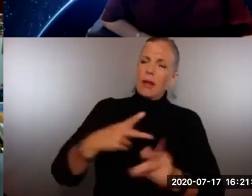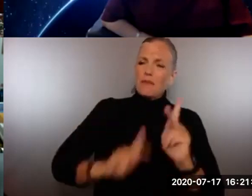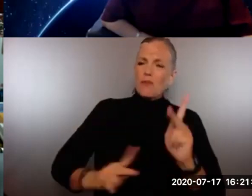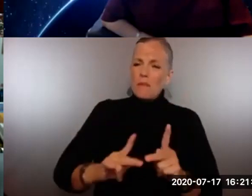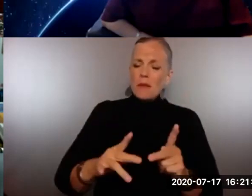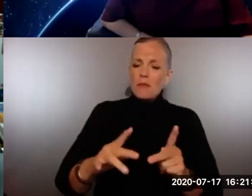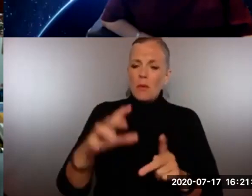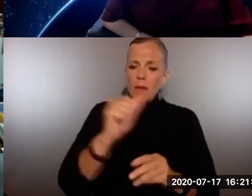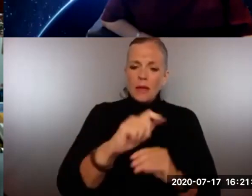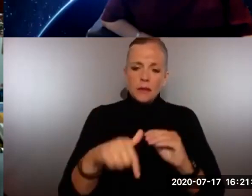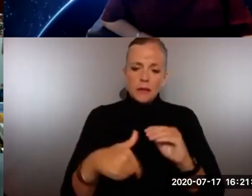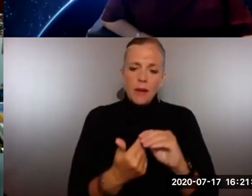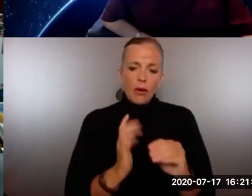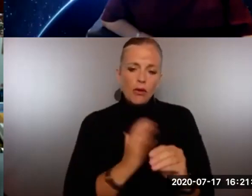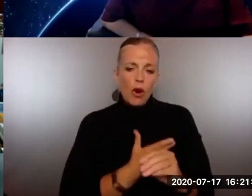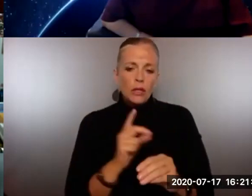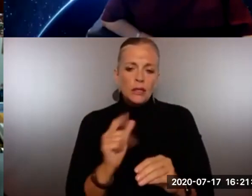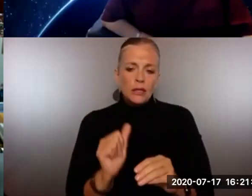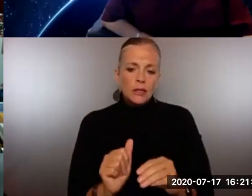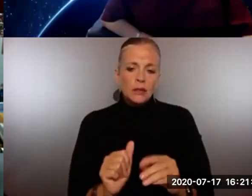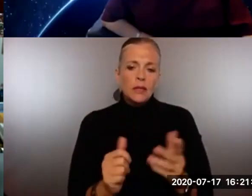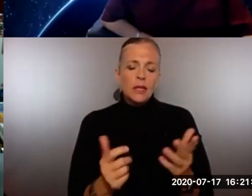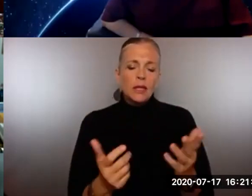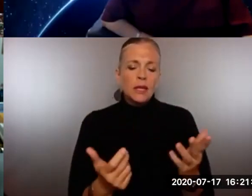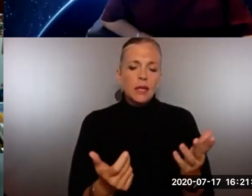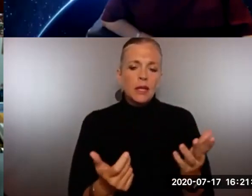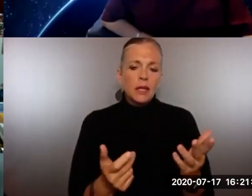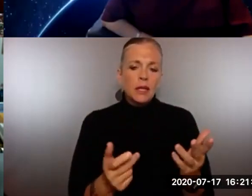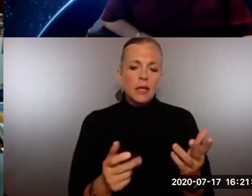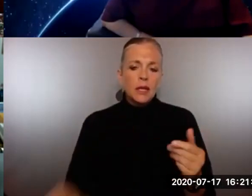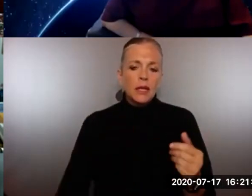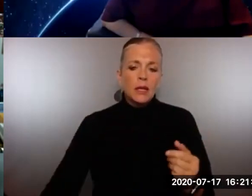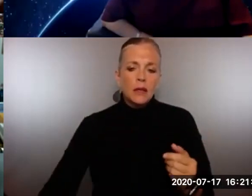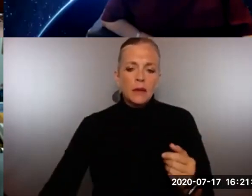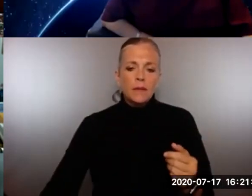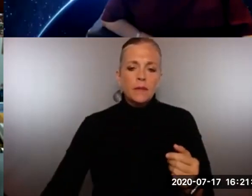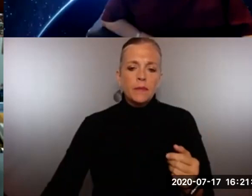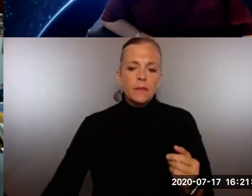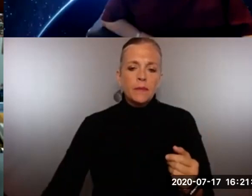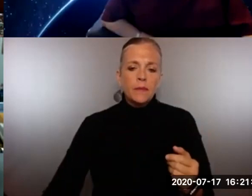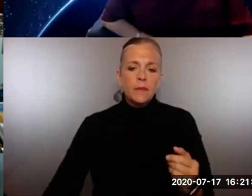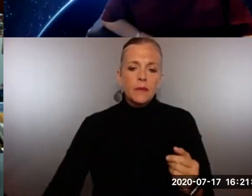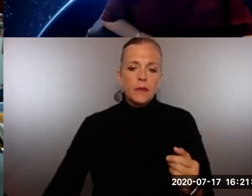This strikes me to be a statement of fact